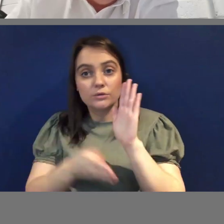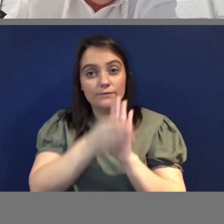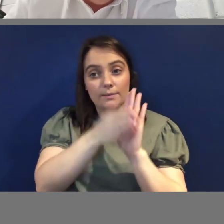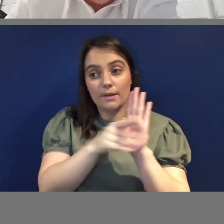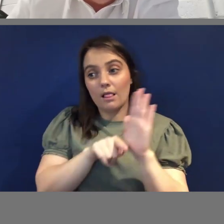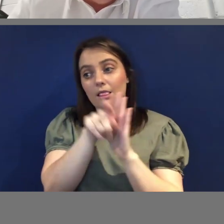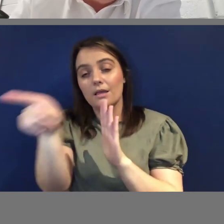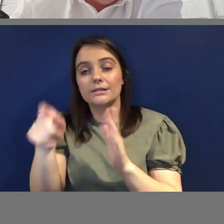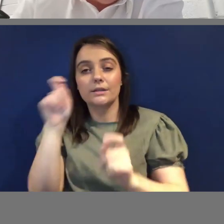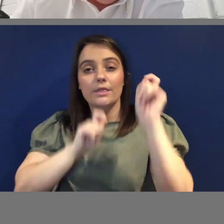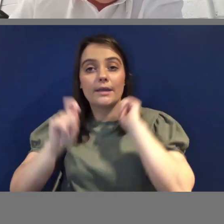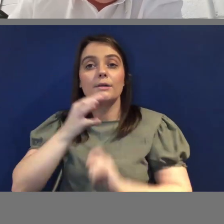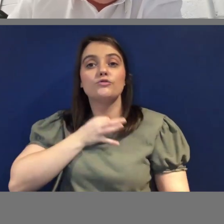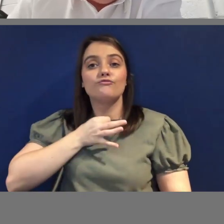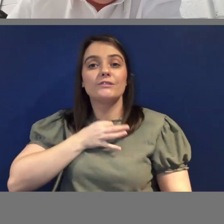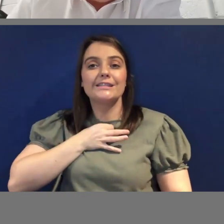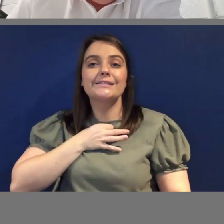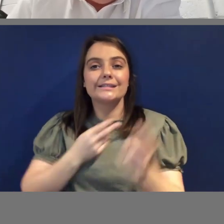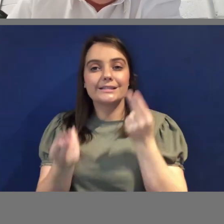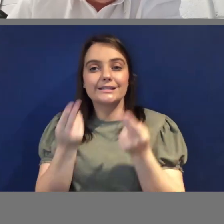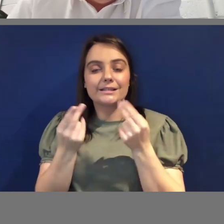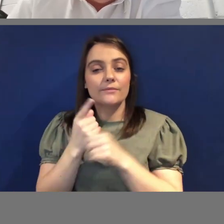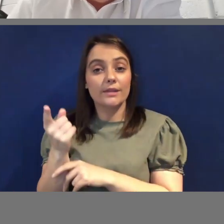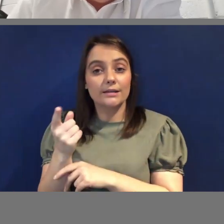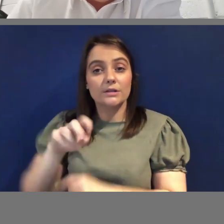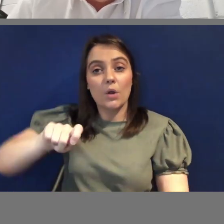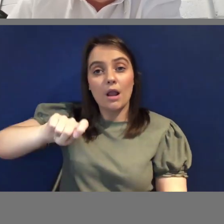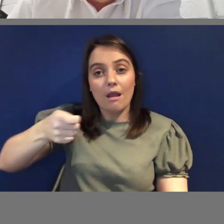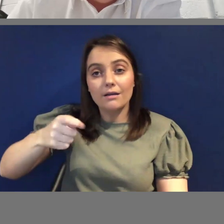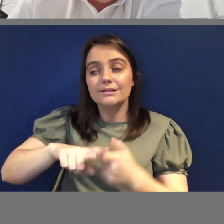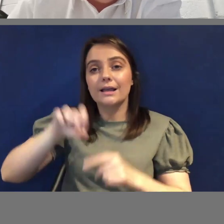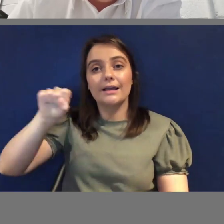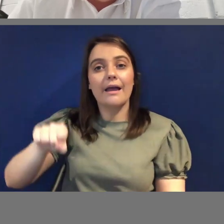in that regard as well uh again locks and handles on emergency exit doors should be capable of easy